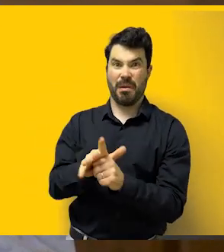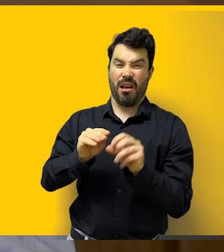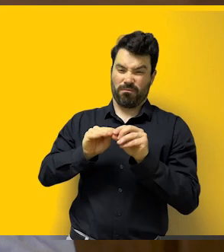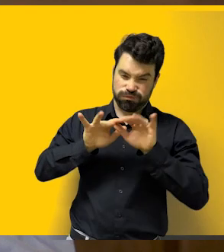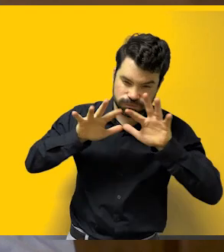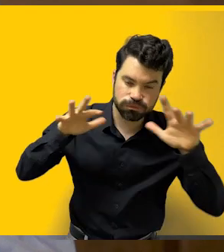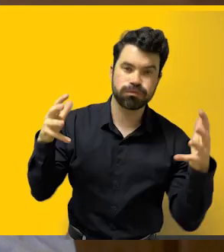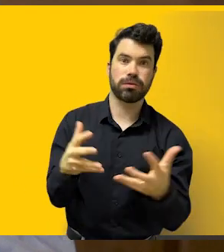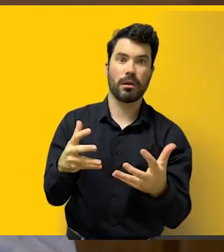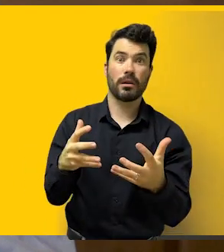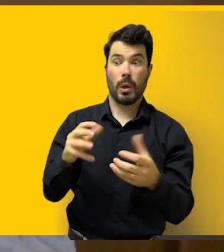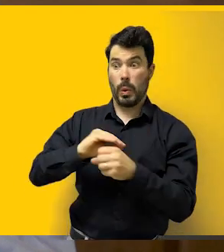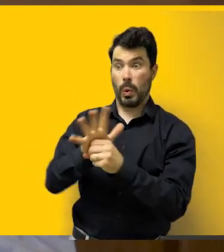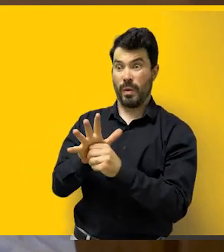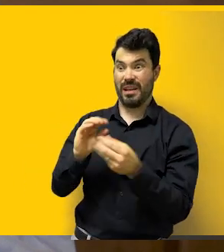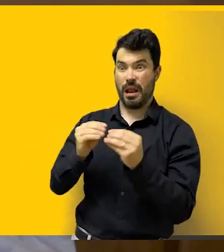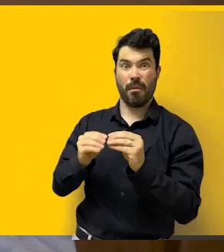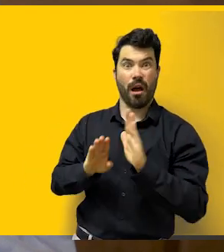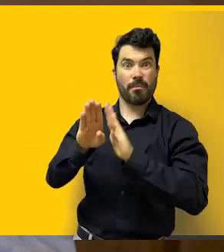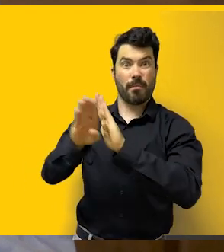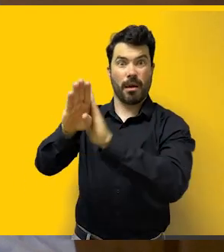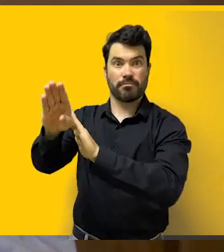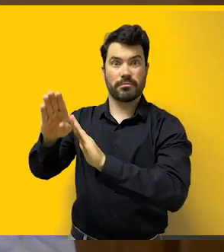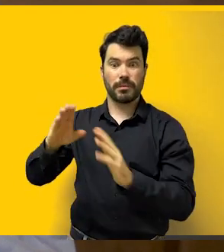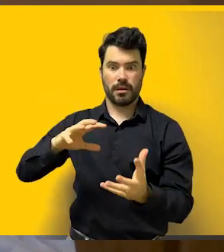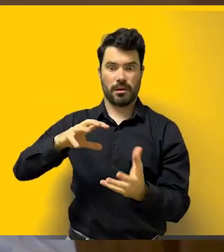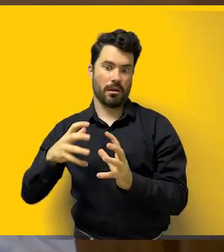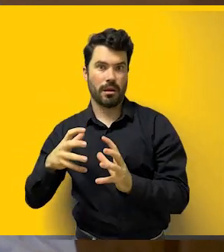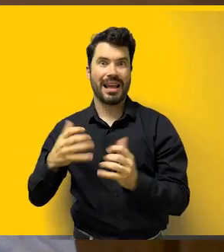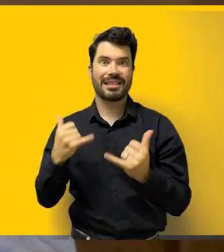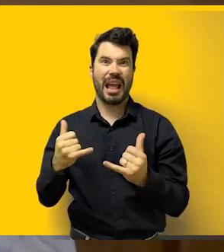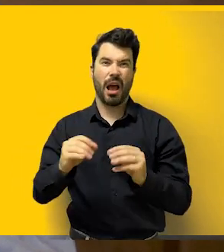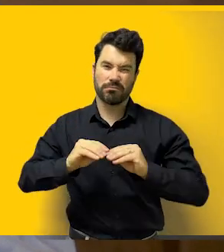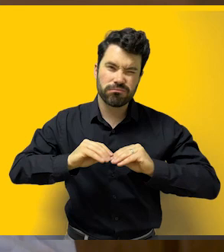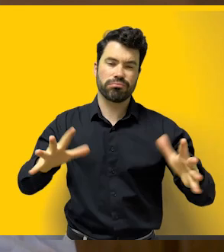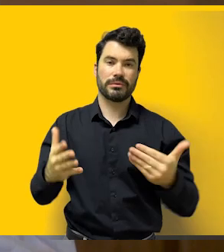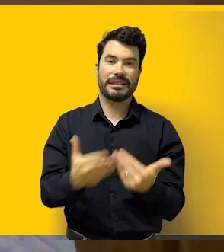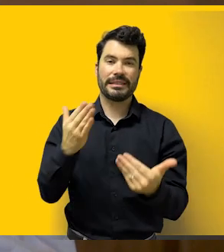People participating in clinical trials or studies will still need to submit a request for an exemption